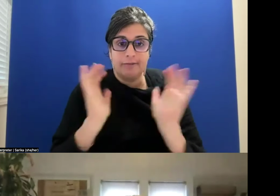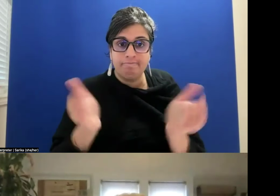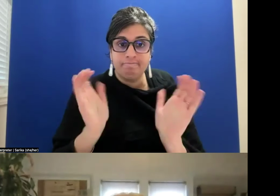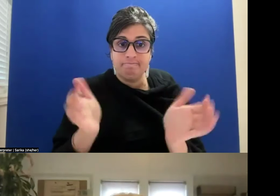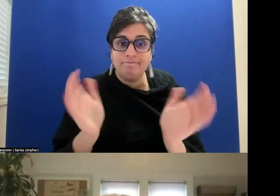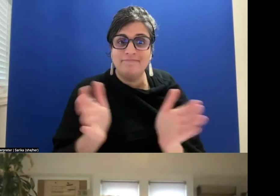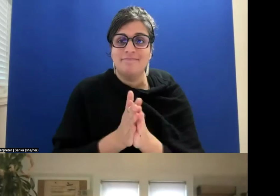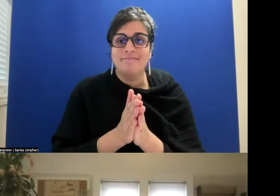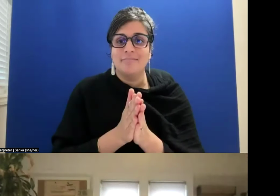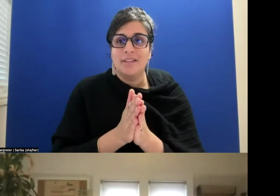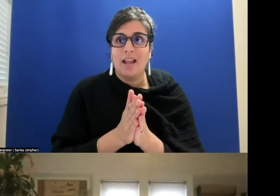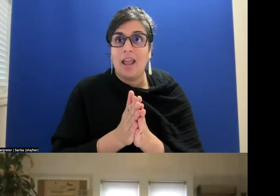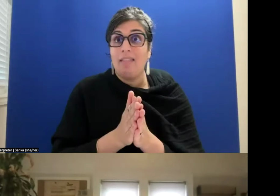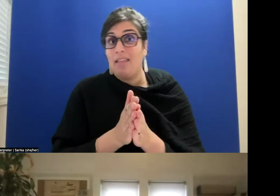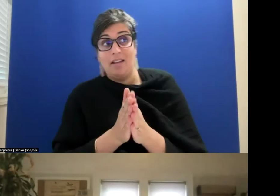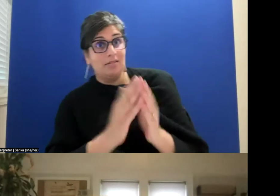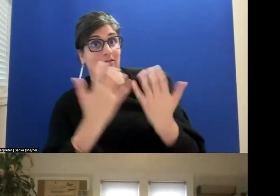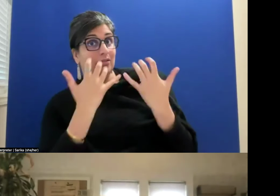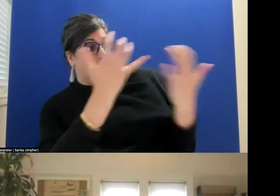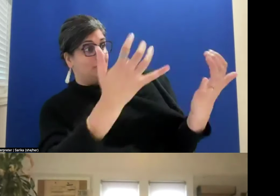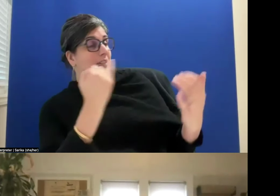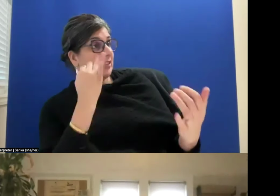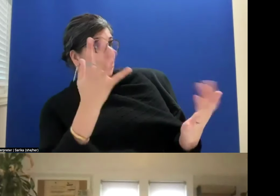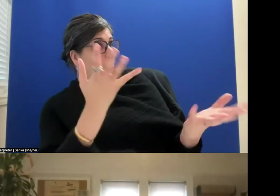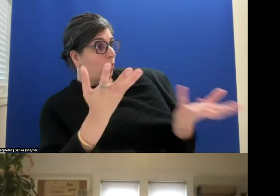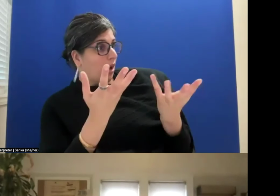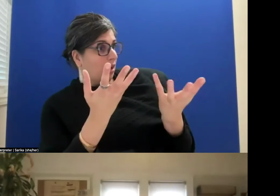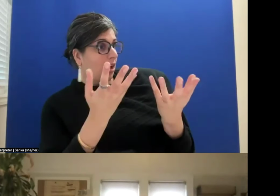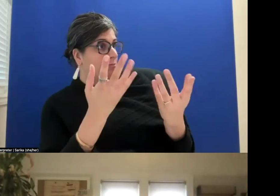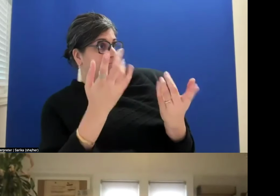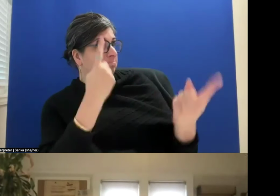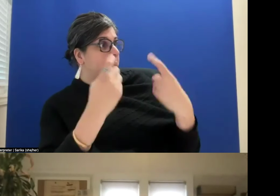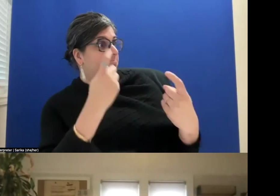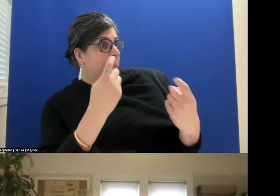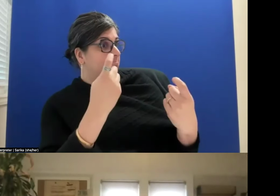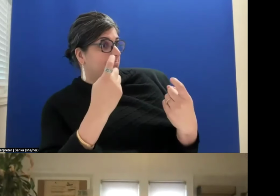and then to our audience if you'd like to, pose any questions in the Q&A.